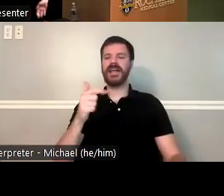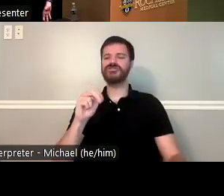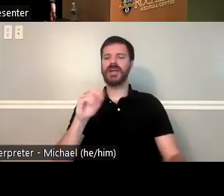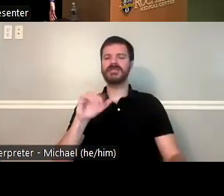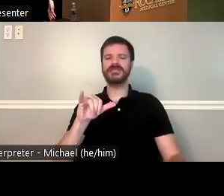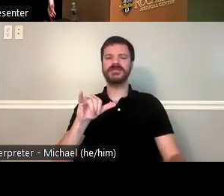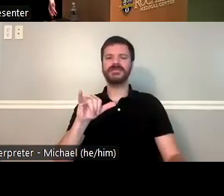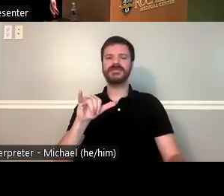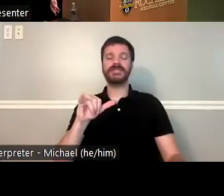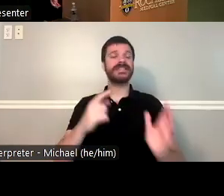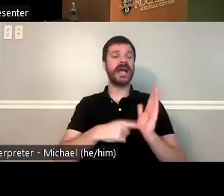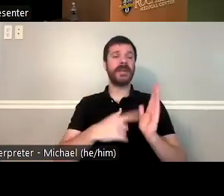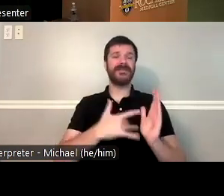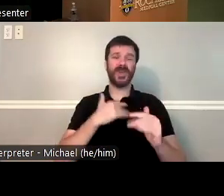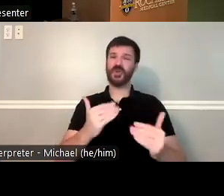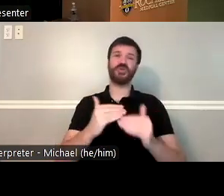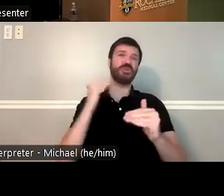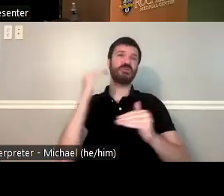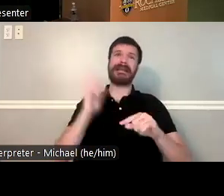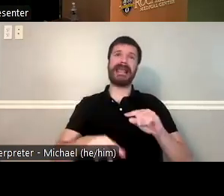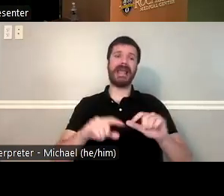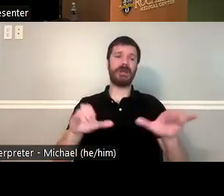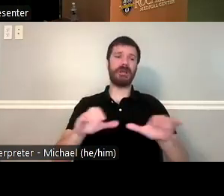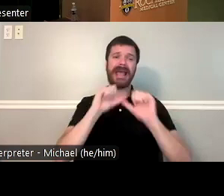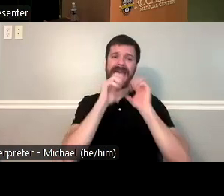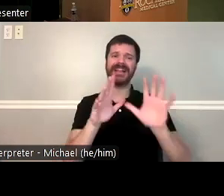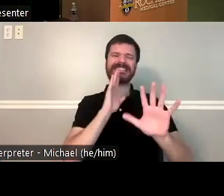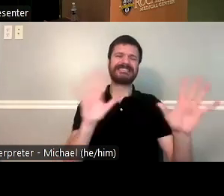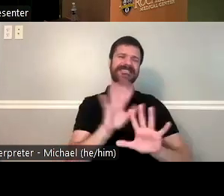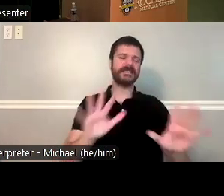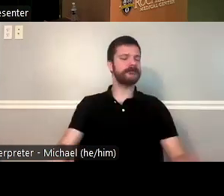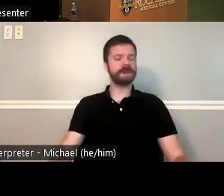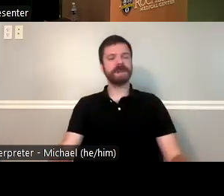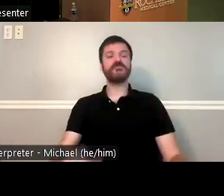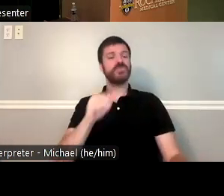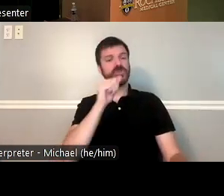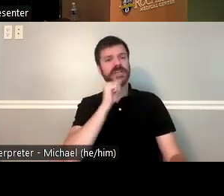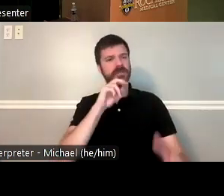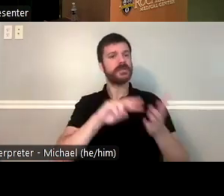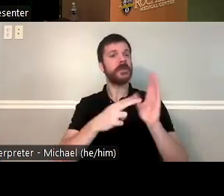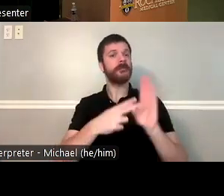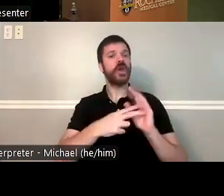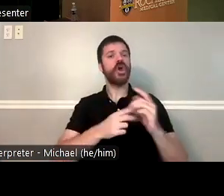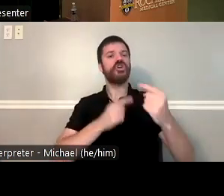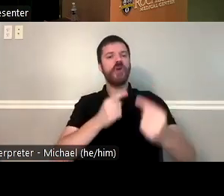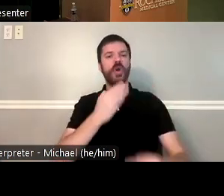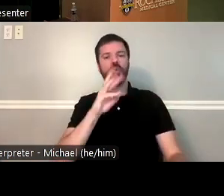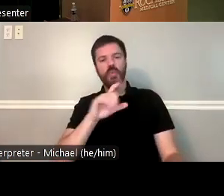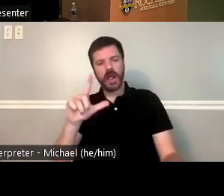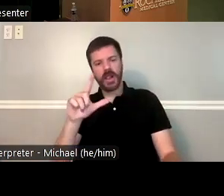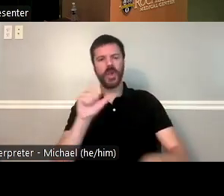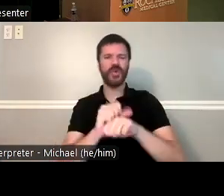too much so resilience involves struggling well working through and learning and growing stronger